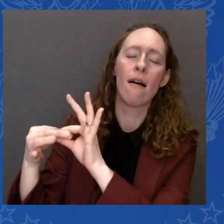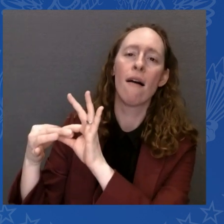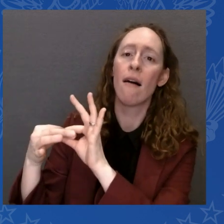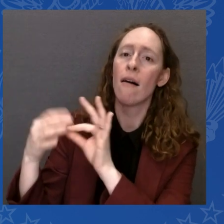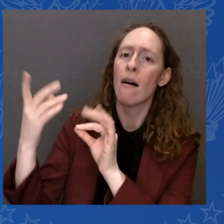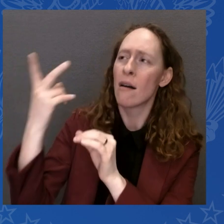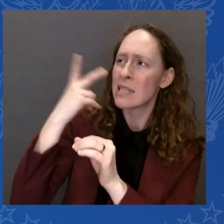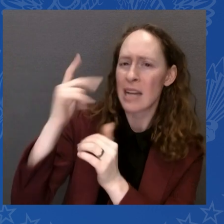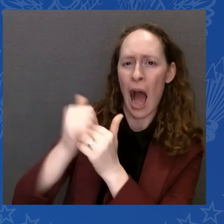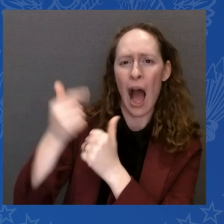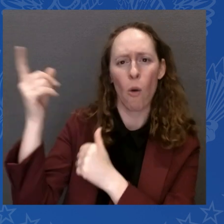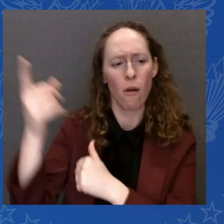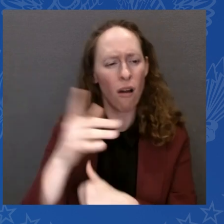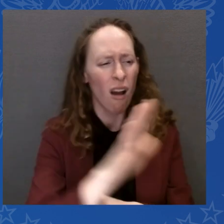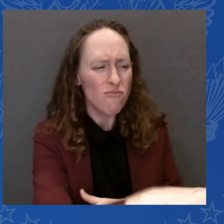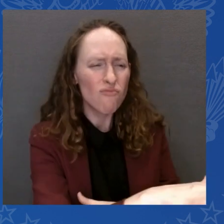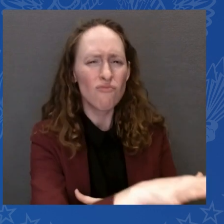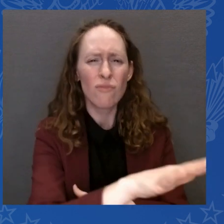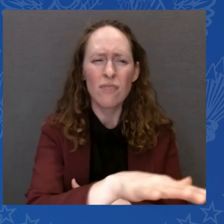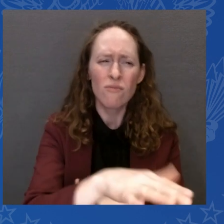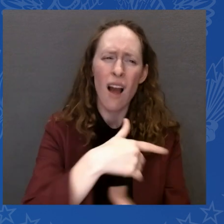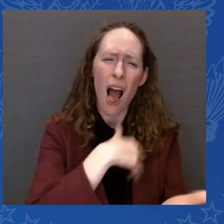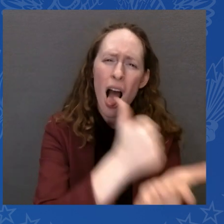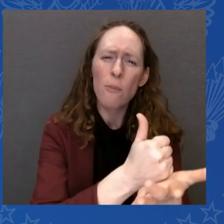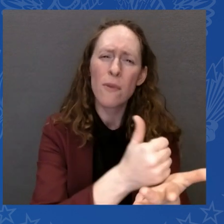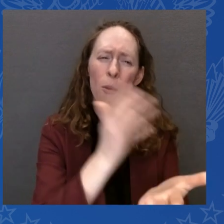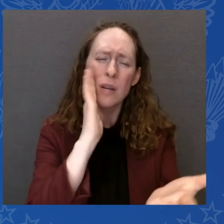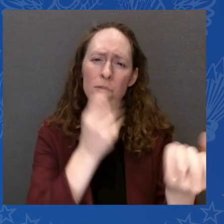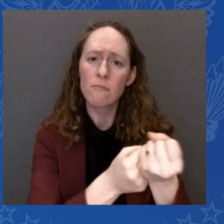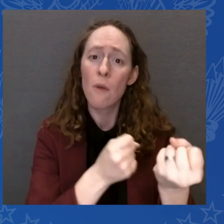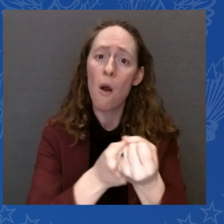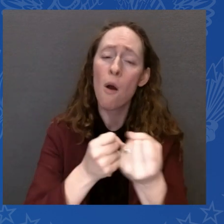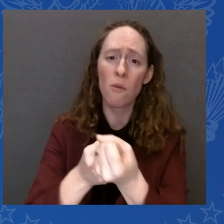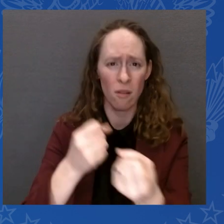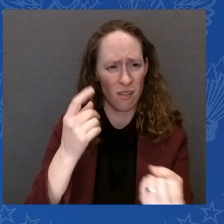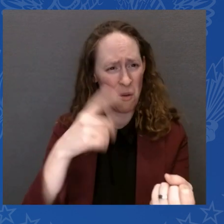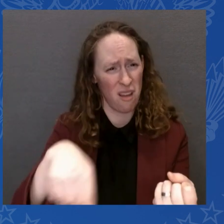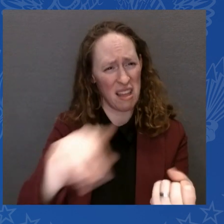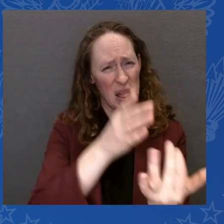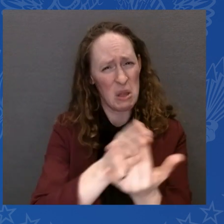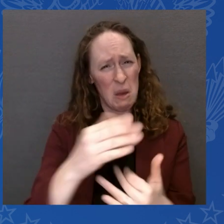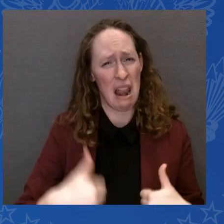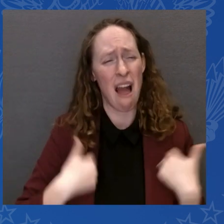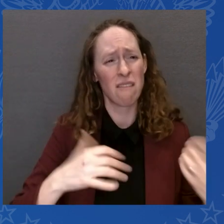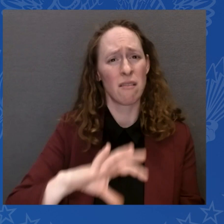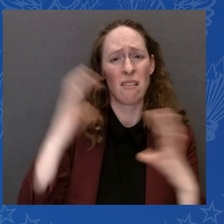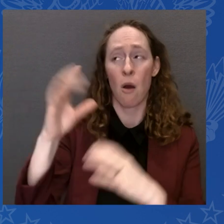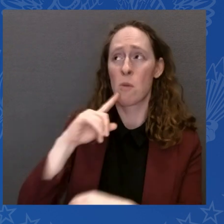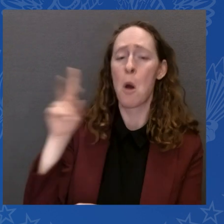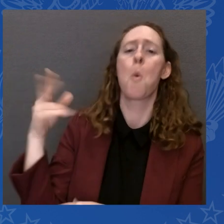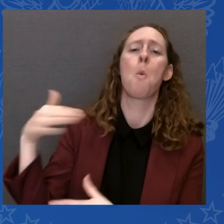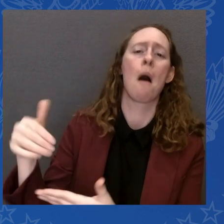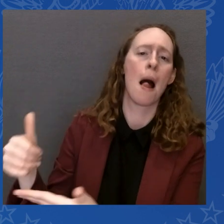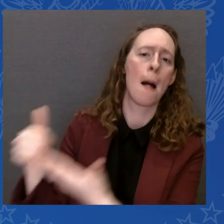But more importantly, I think just gives all of us, you know, a little bit more confidence